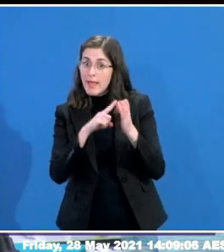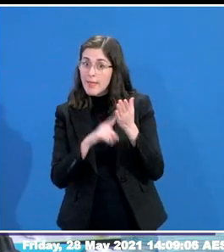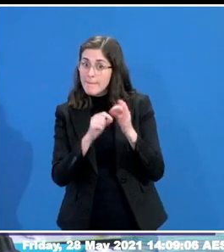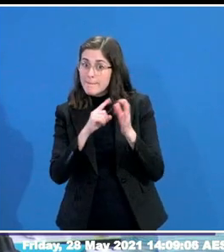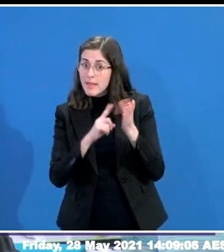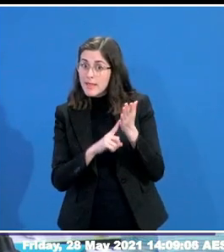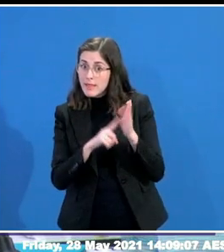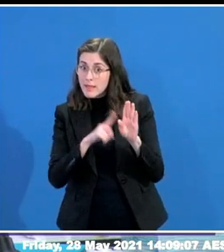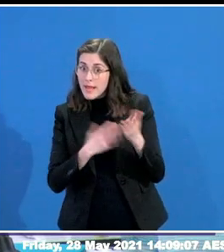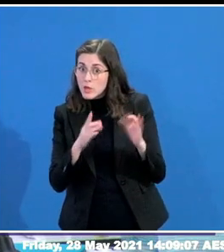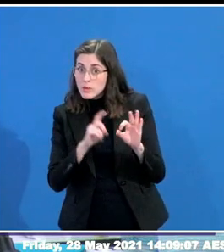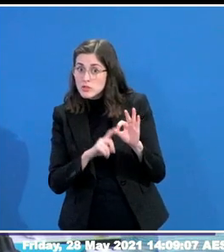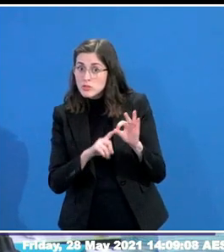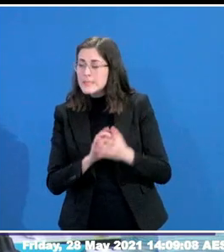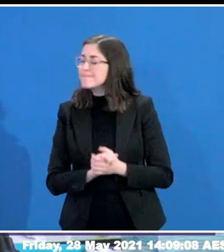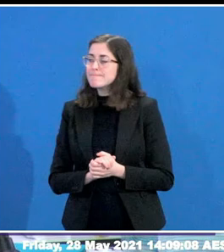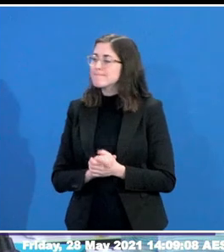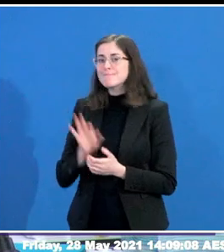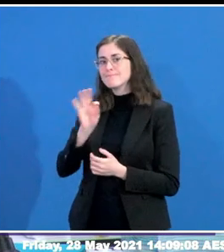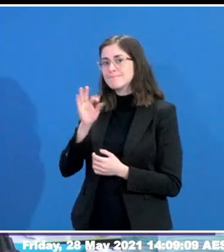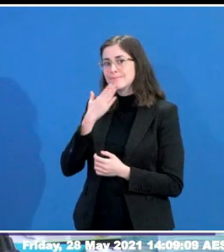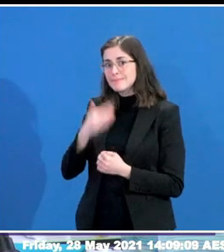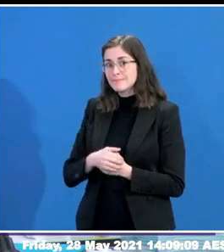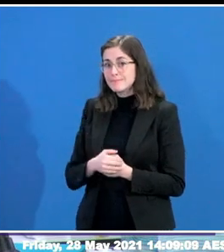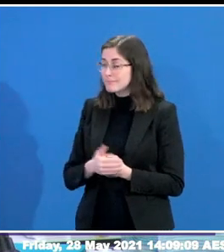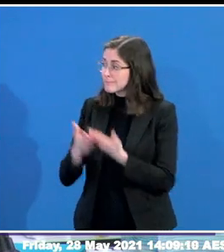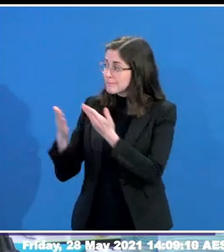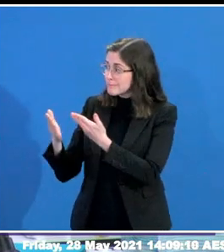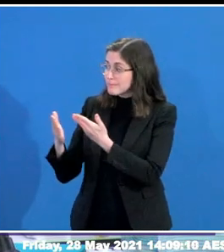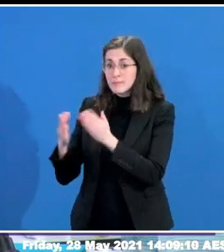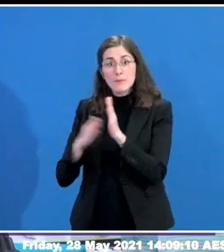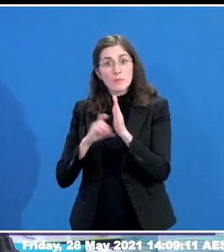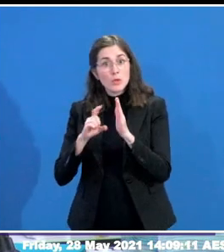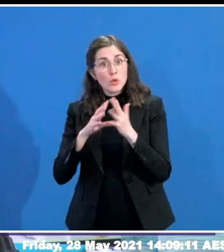No, thank you. Commissioner McEwin? COMMISSIONER McEWIN: No, thank you.